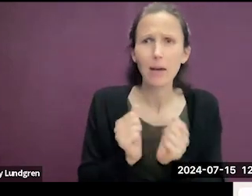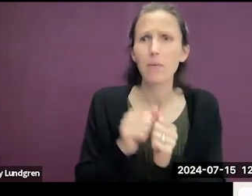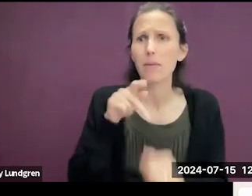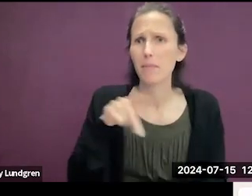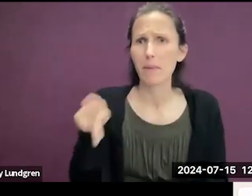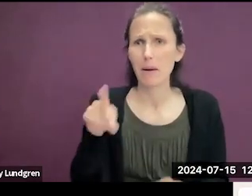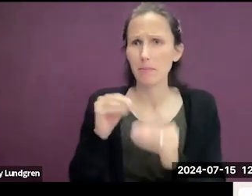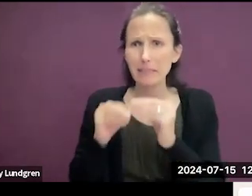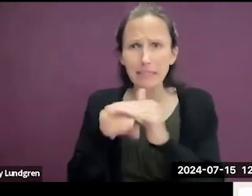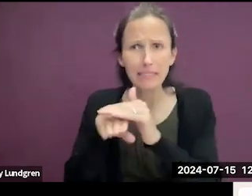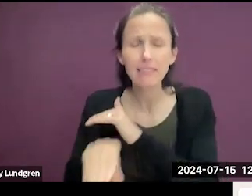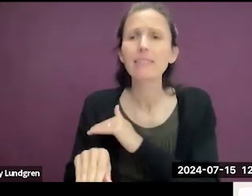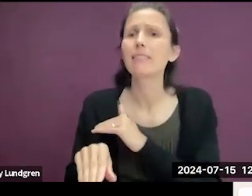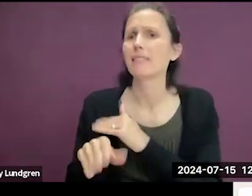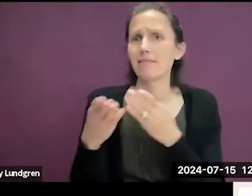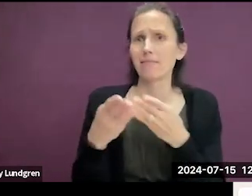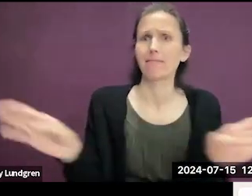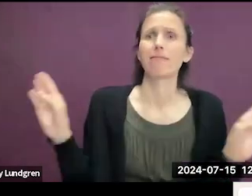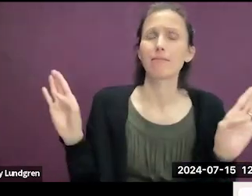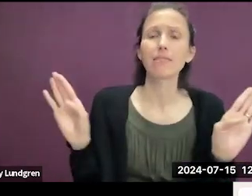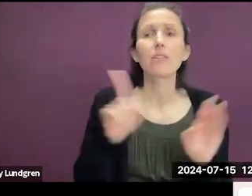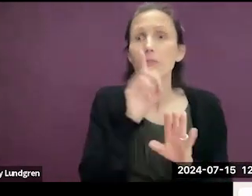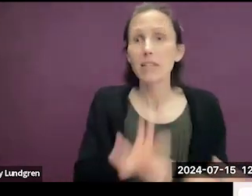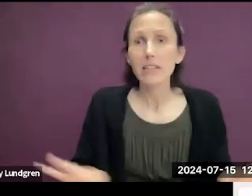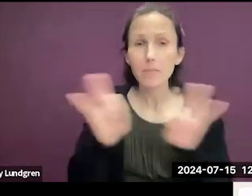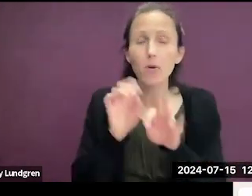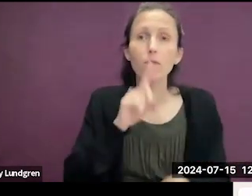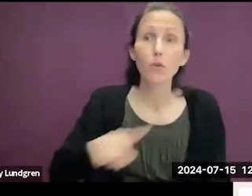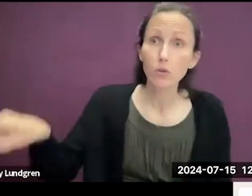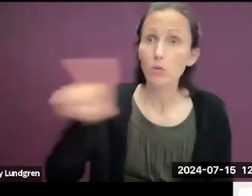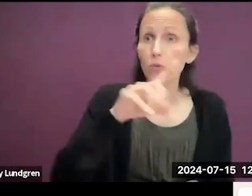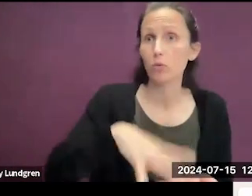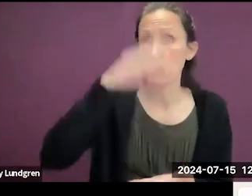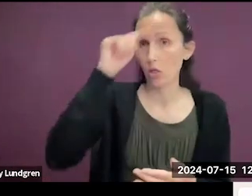So what that means is that it's really important for you all to learn all of this information for yourselves